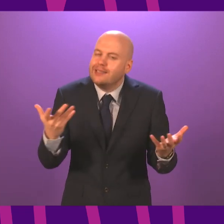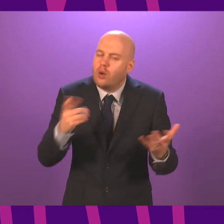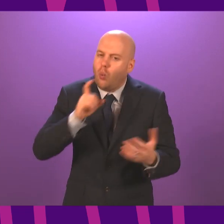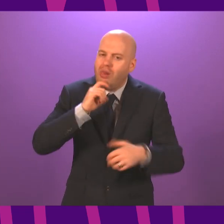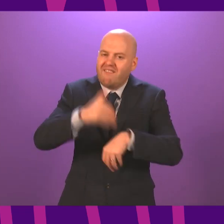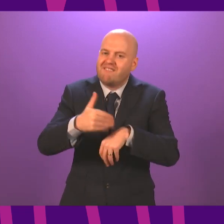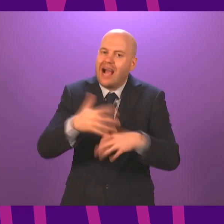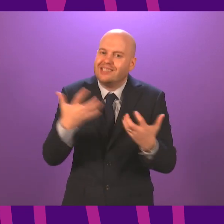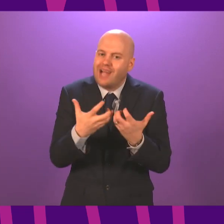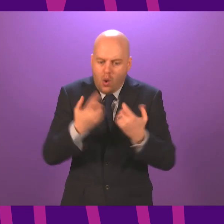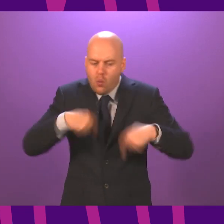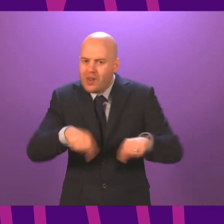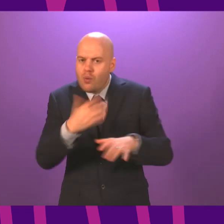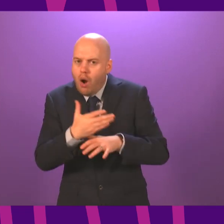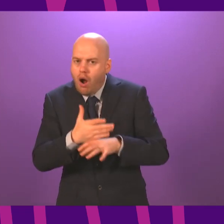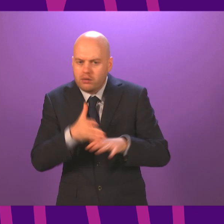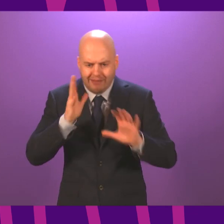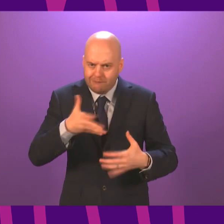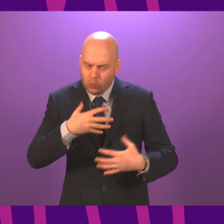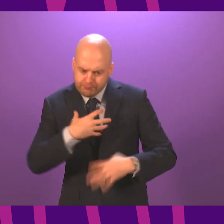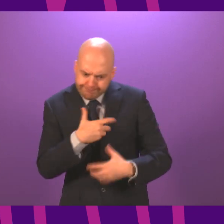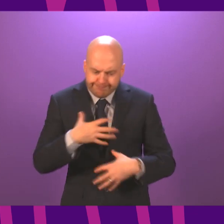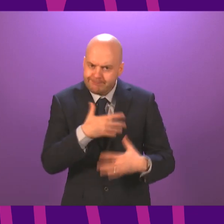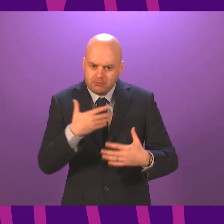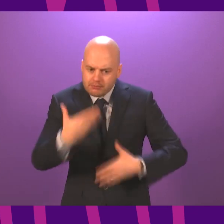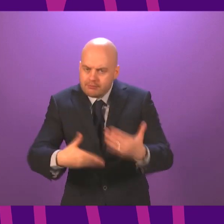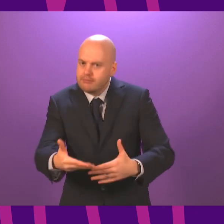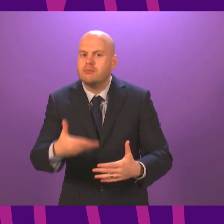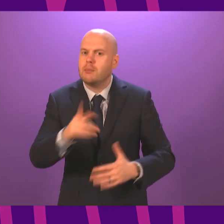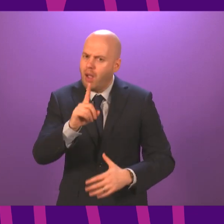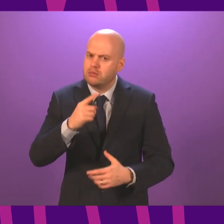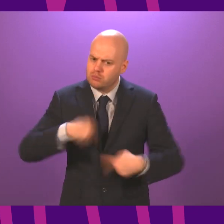we work, and that we have had to change the way that we work. Nonetheless, we are still determined